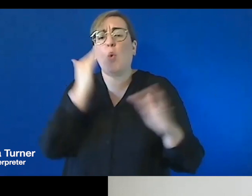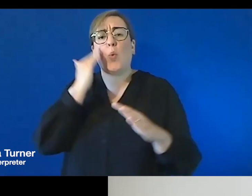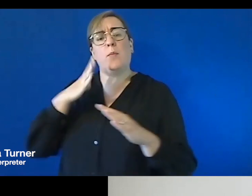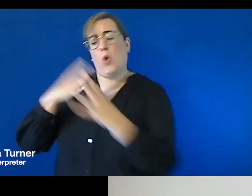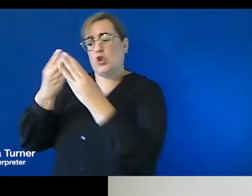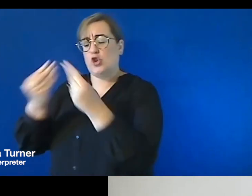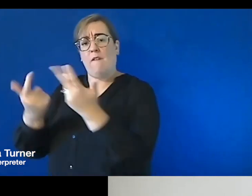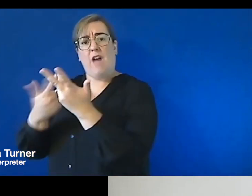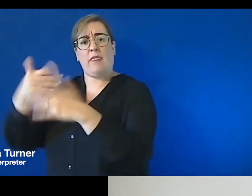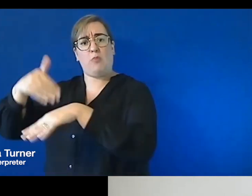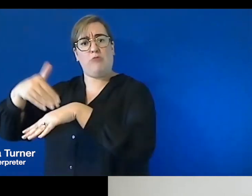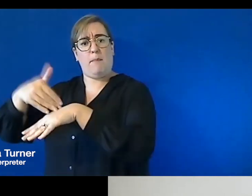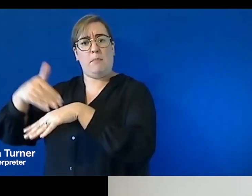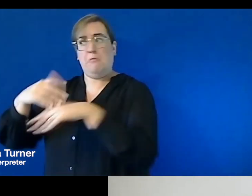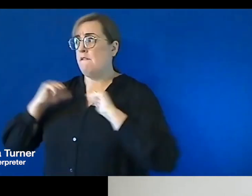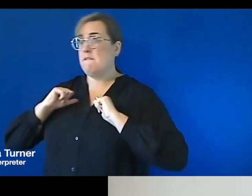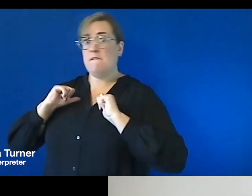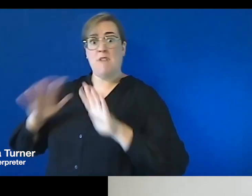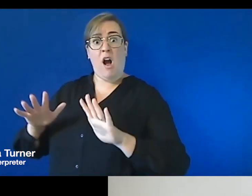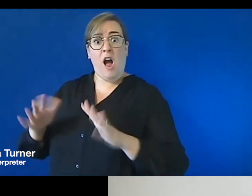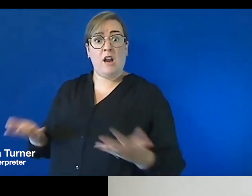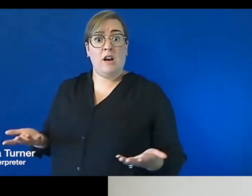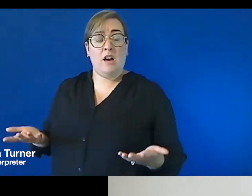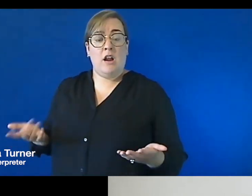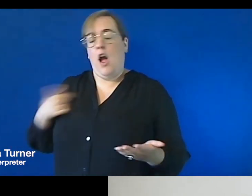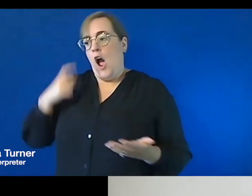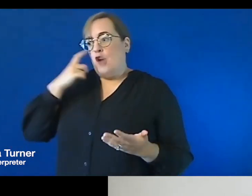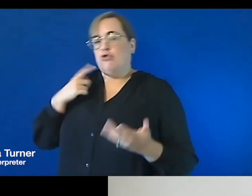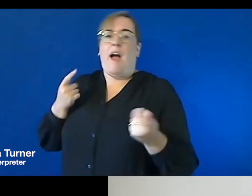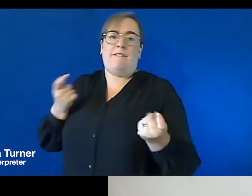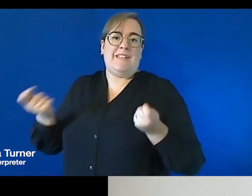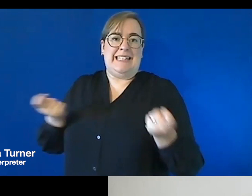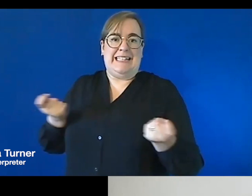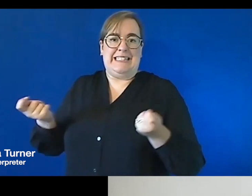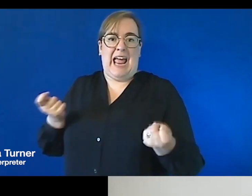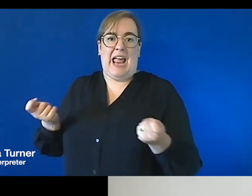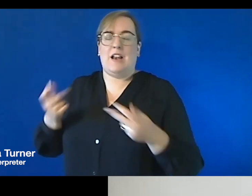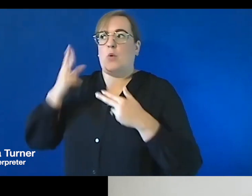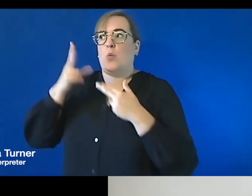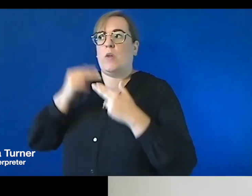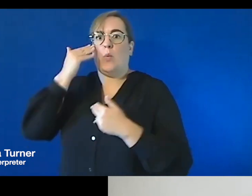I see it and with how I try to facilitate it. For instance in Women in AI because we will create a